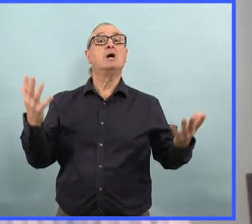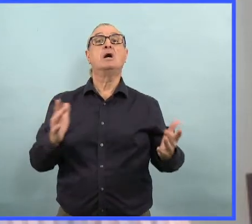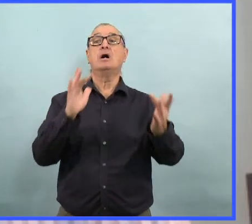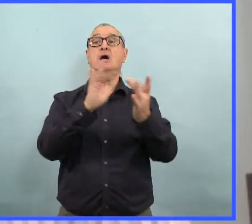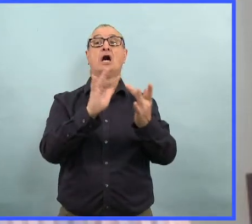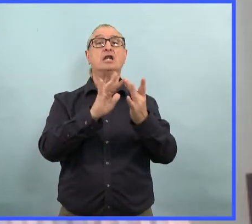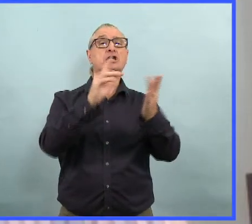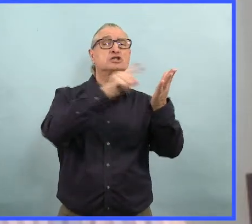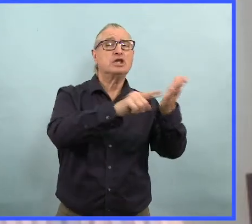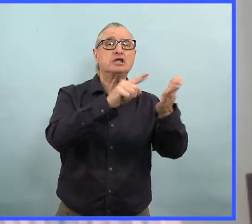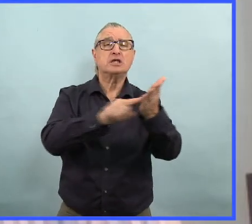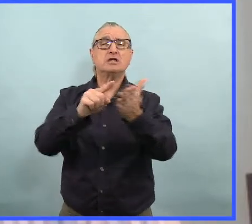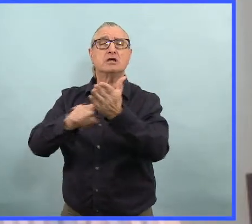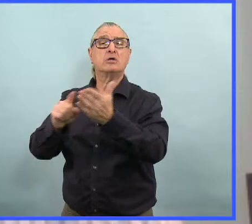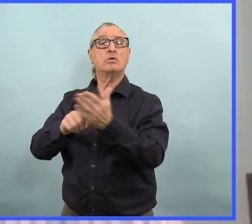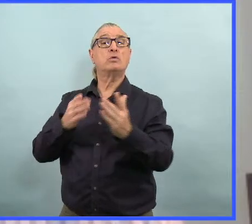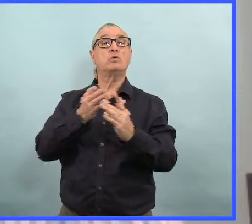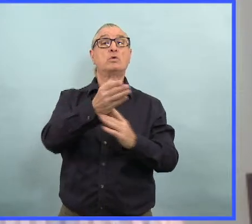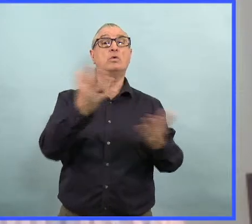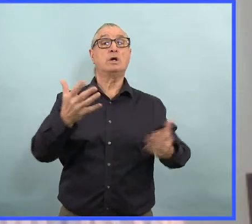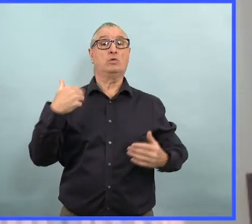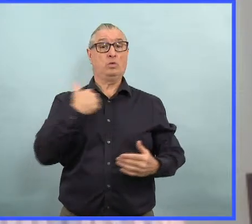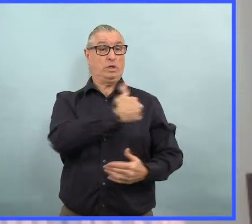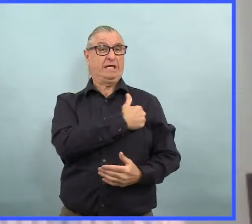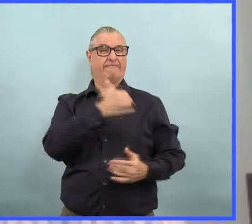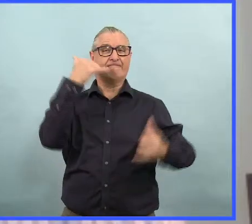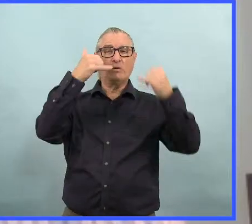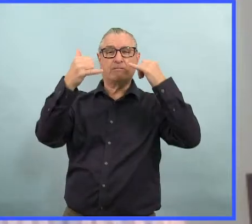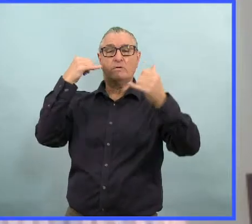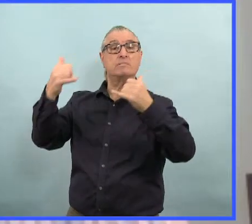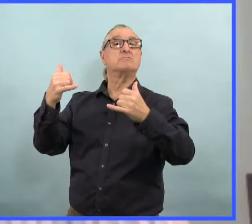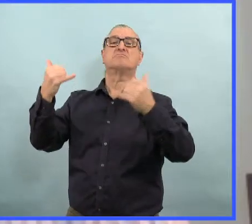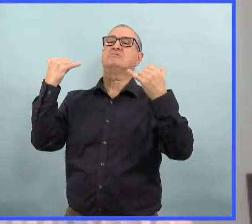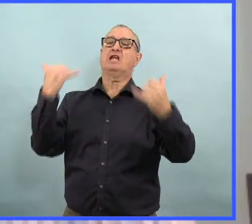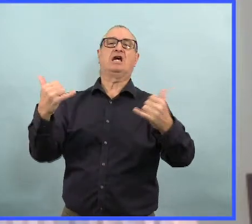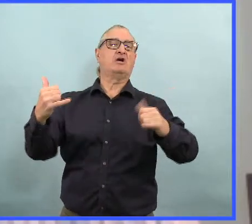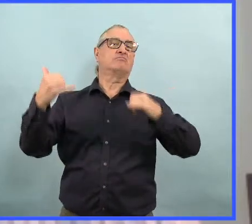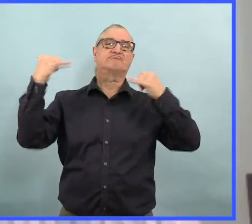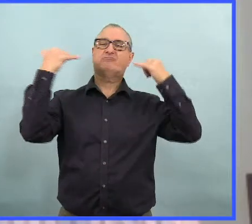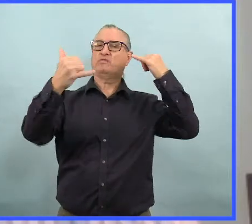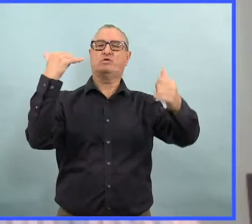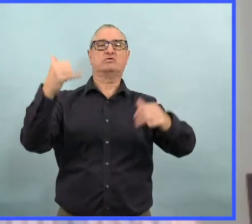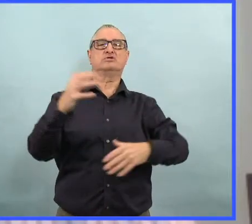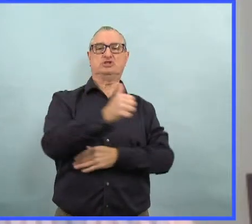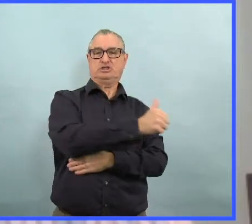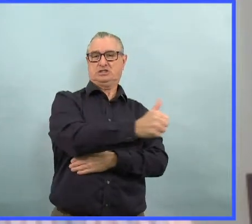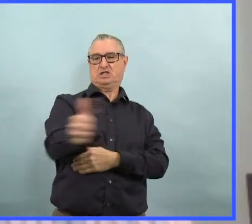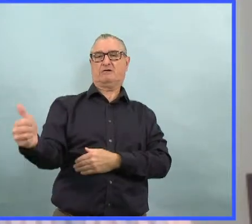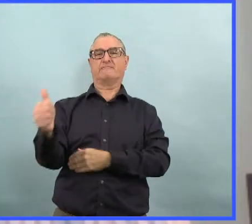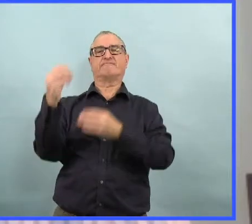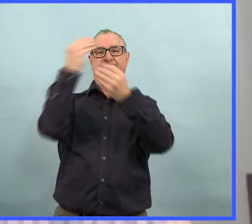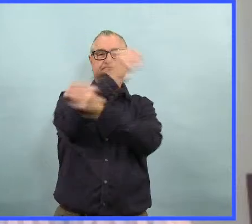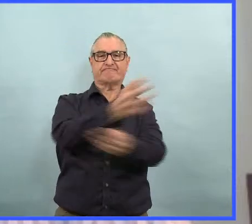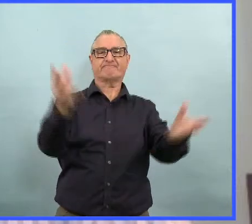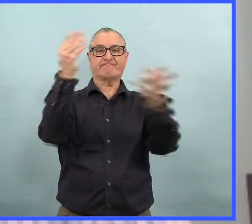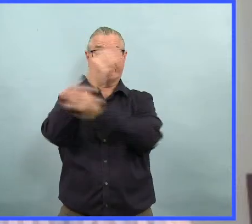infectious with such a shorter incubation period our typical approach to contact tracing it just uh